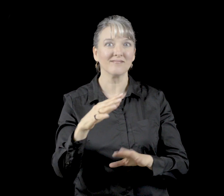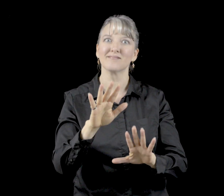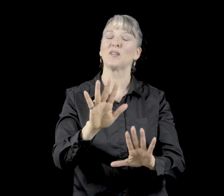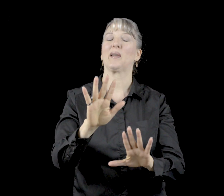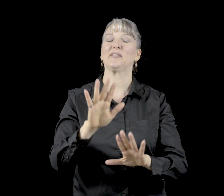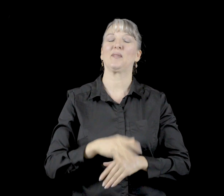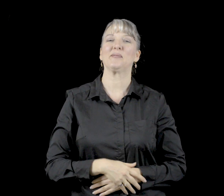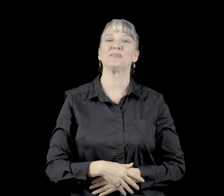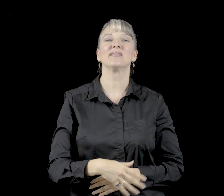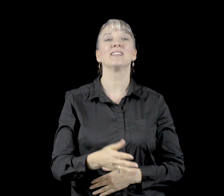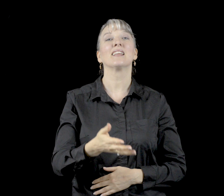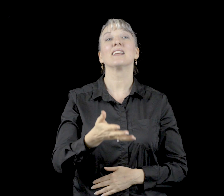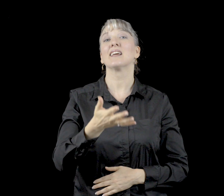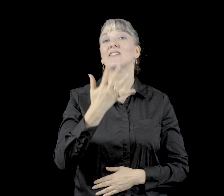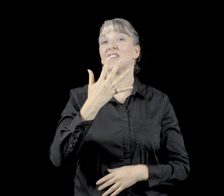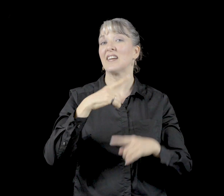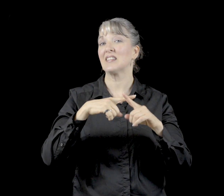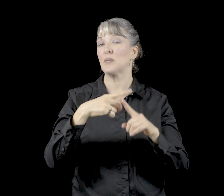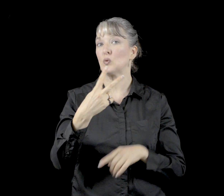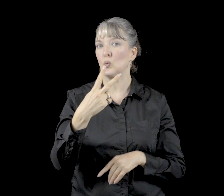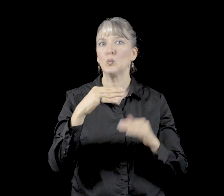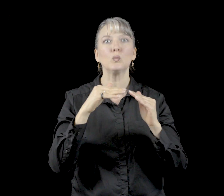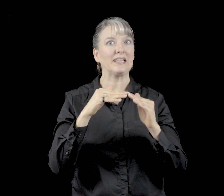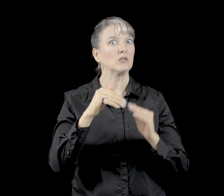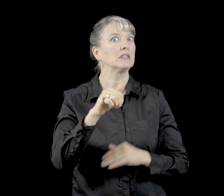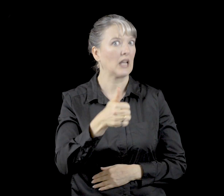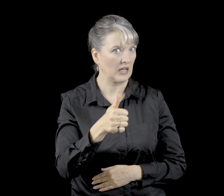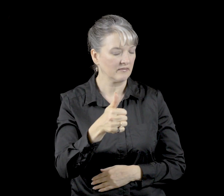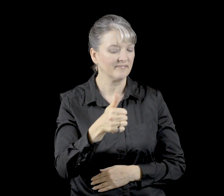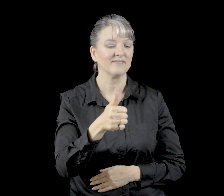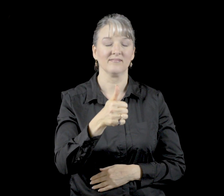Okay mister! 5 x 2 = 10